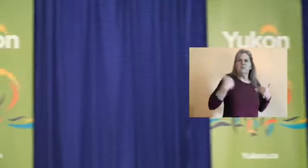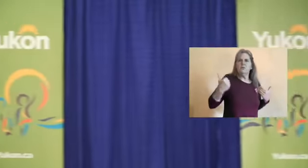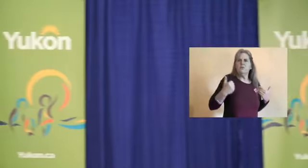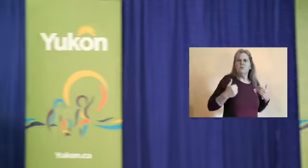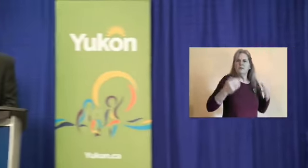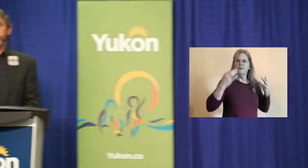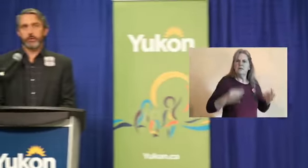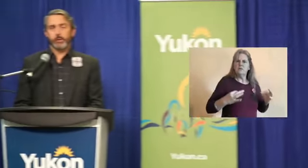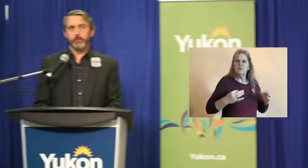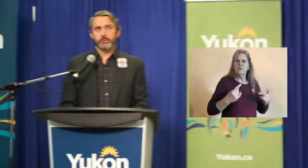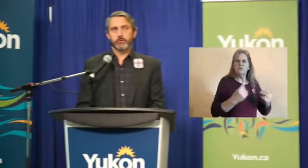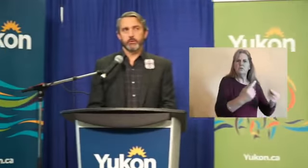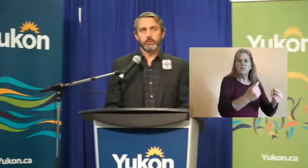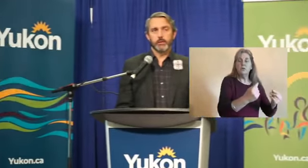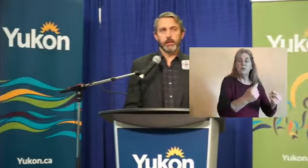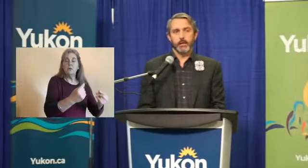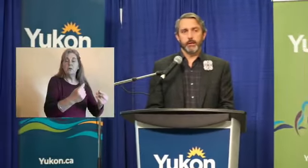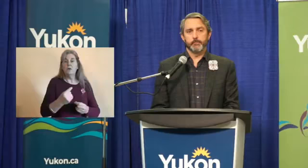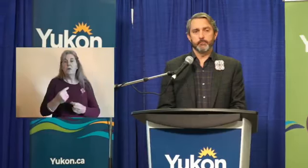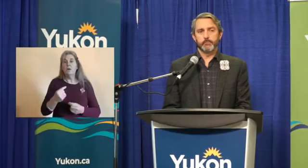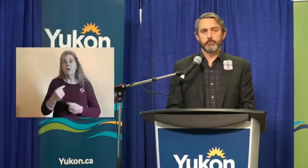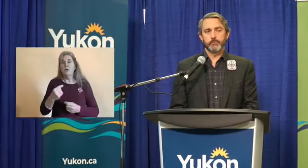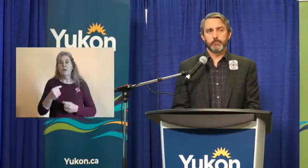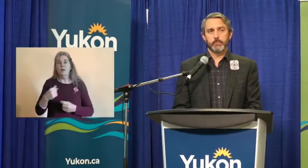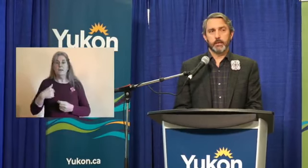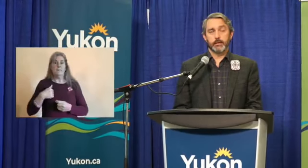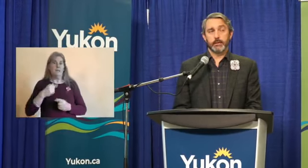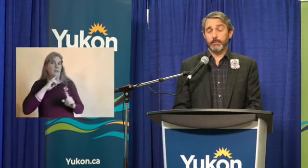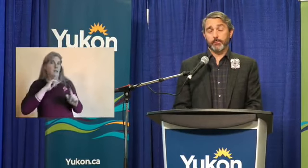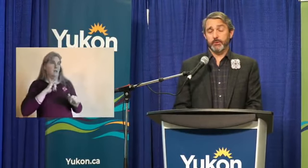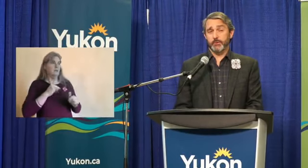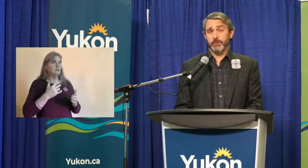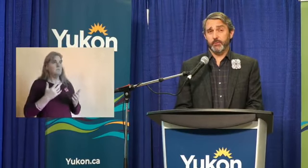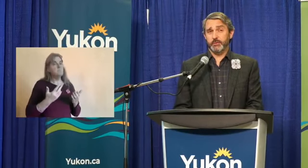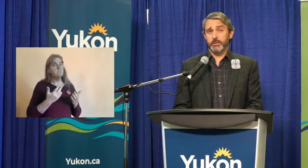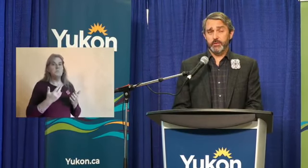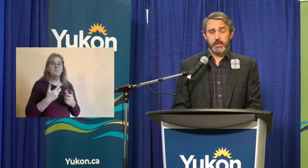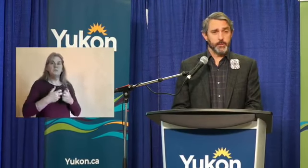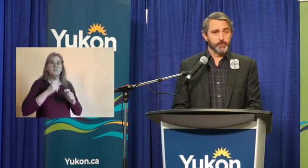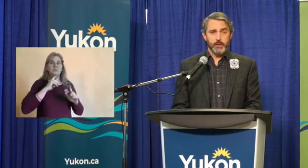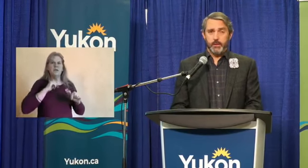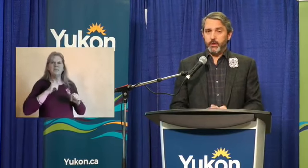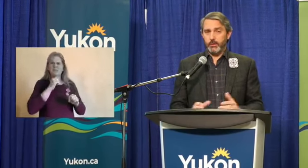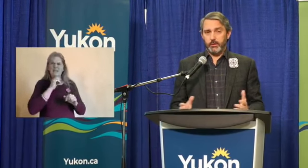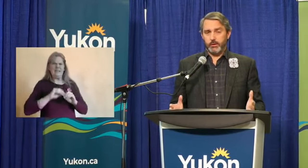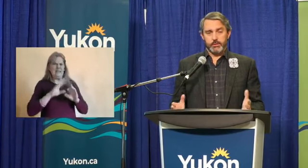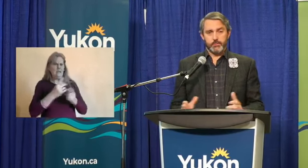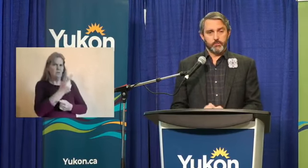That's a hard question to answer. I'm not really sure...I'm not really sure what the question is.